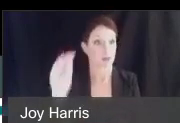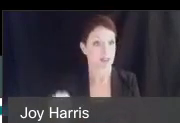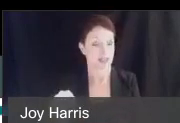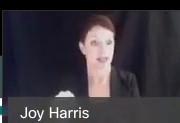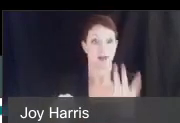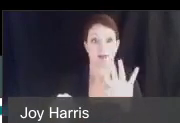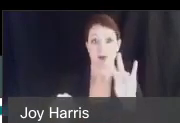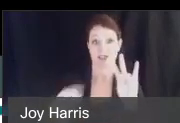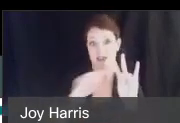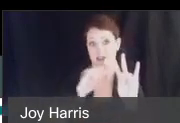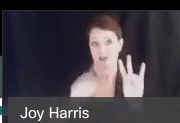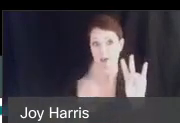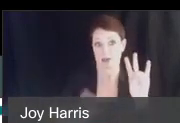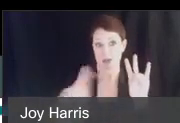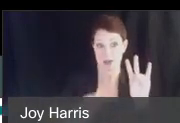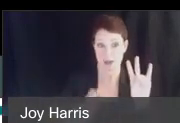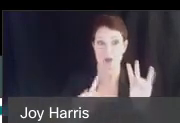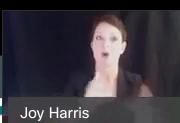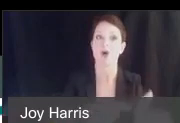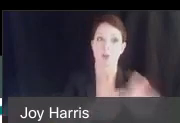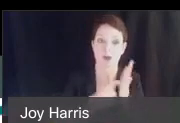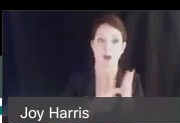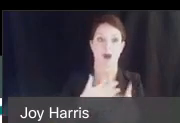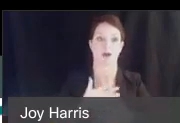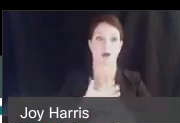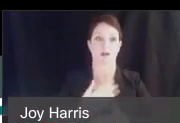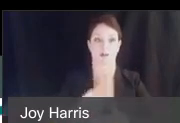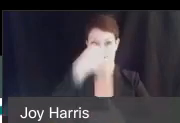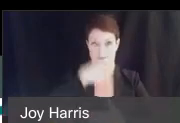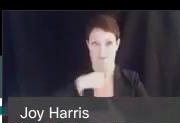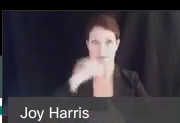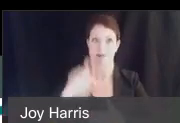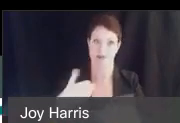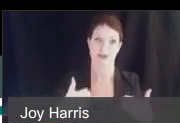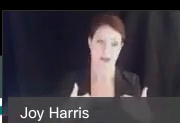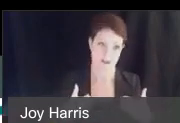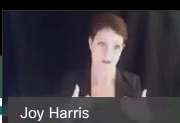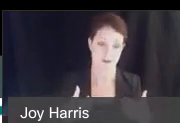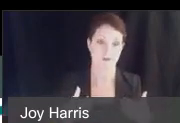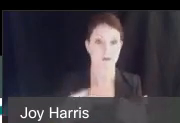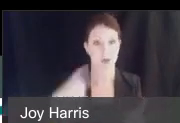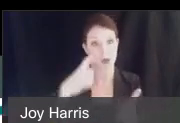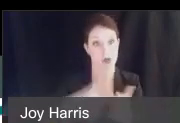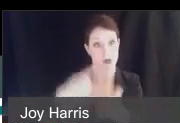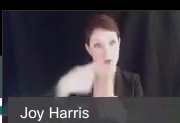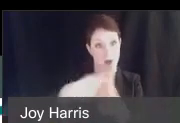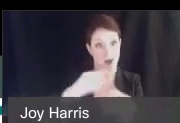of these individuals are requiring a ventilator. As we're seeing our positive case numbers increase